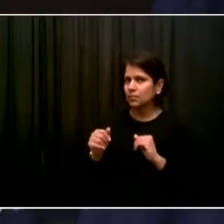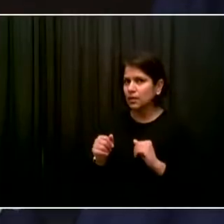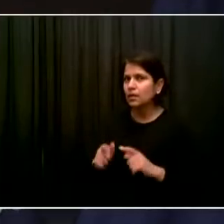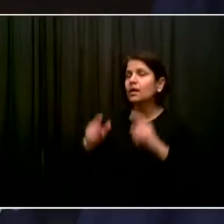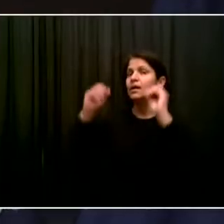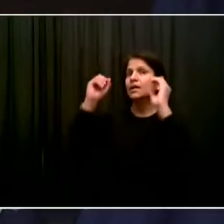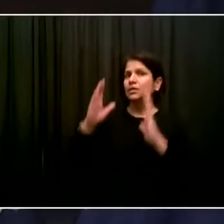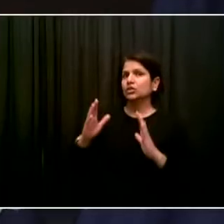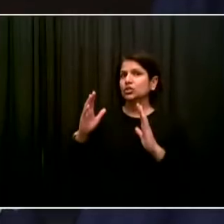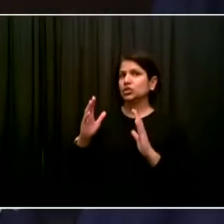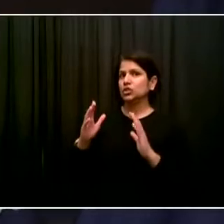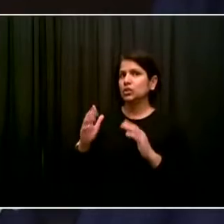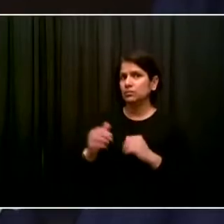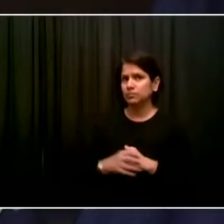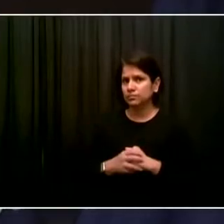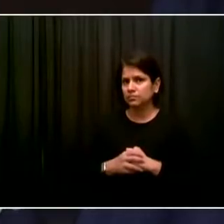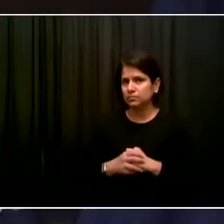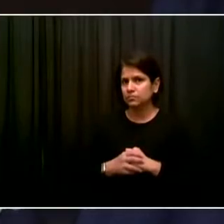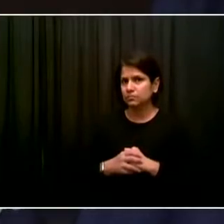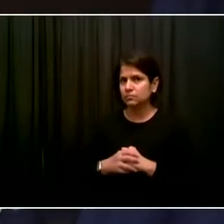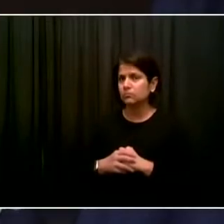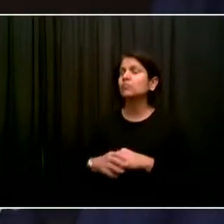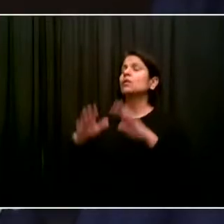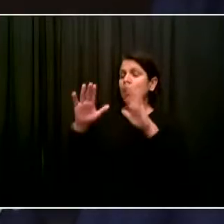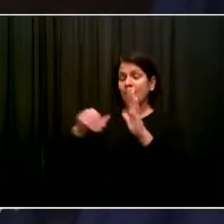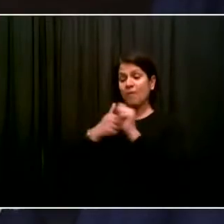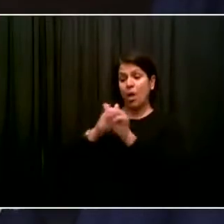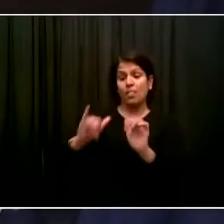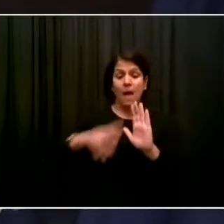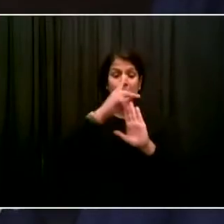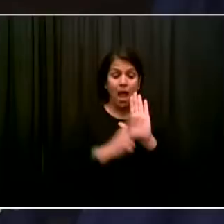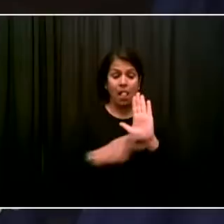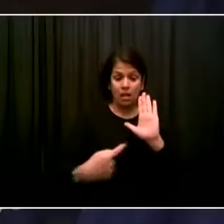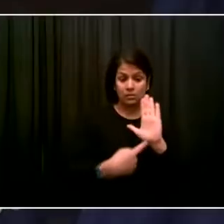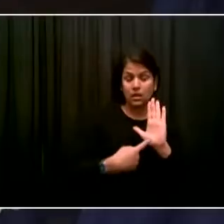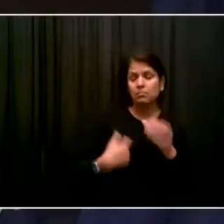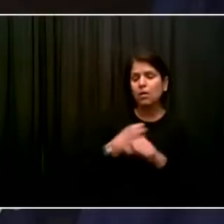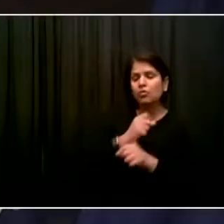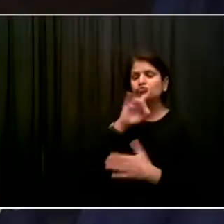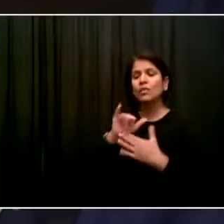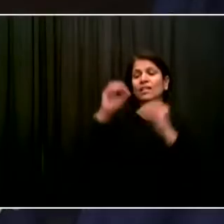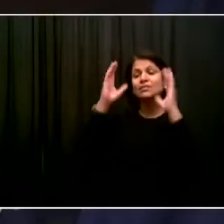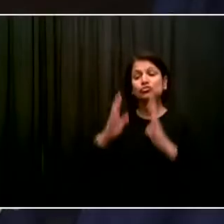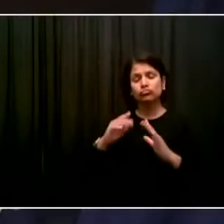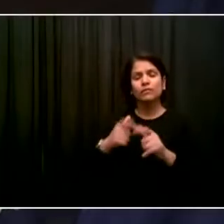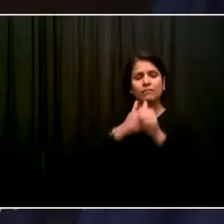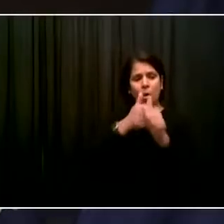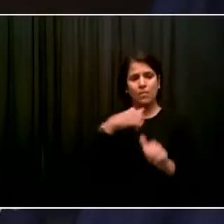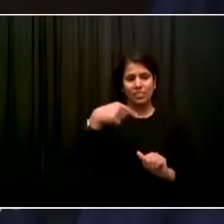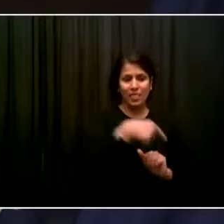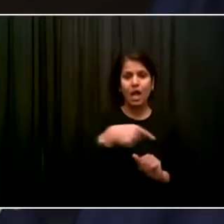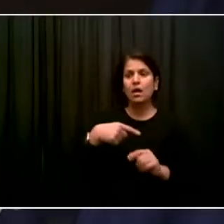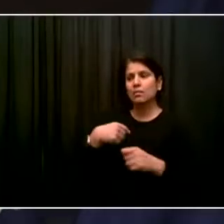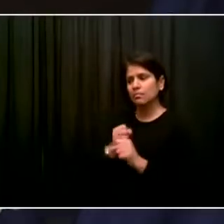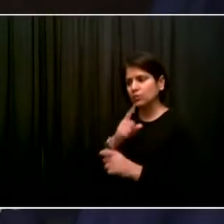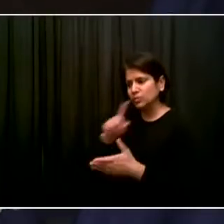TAKE ADVANTAGE OF THE POLICY IF THE TEACHERS AND THE INDIVIDUAL